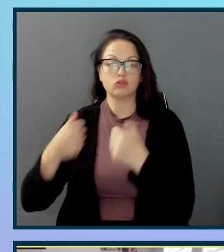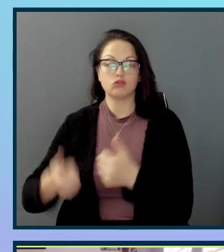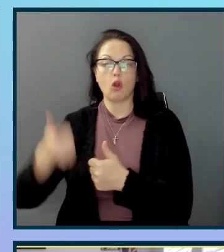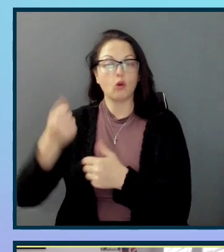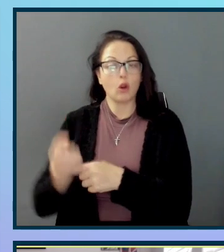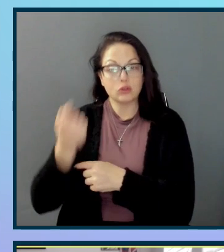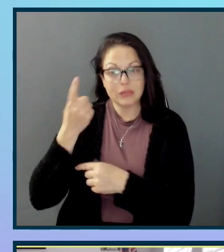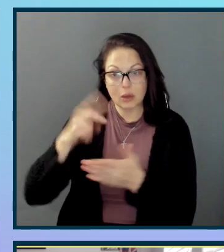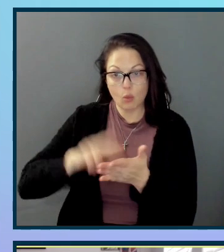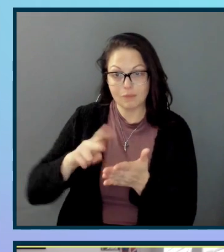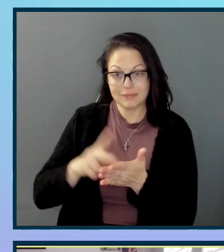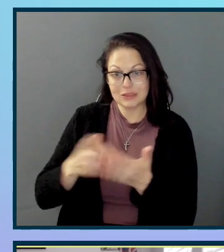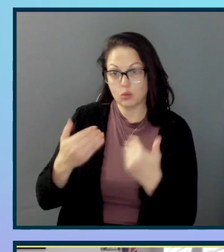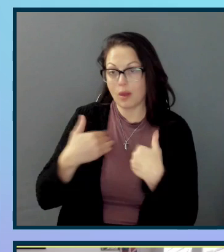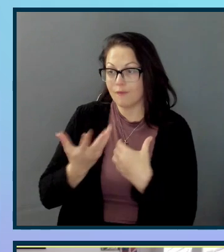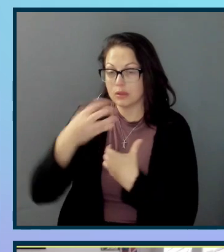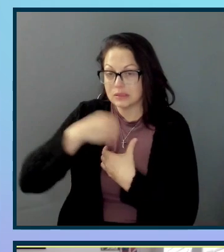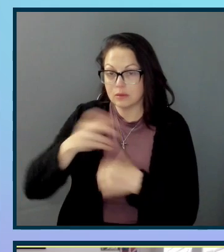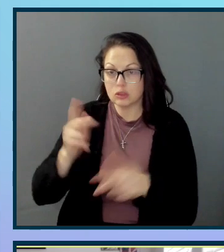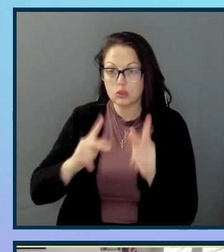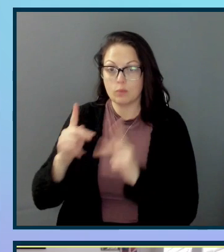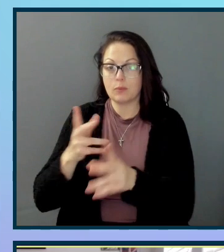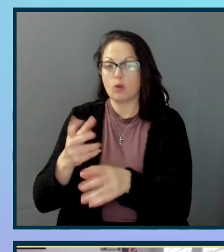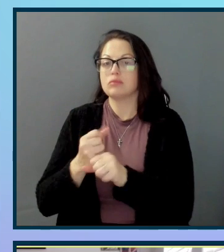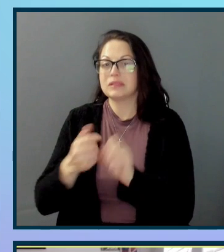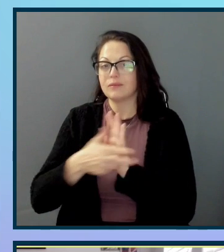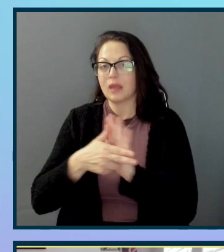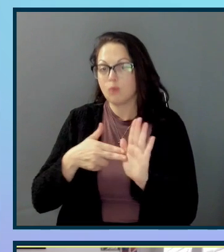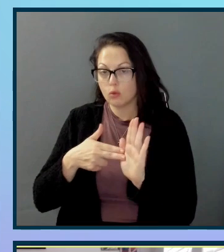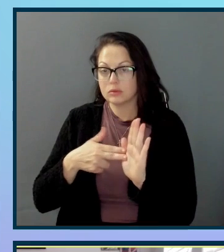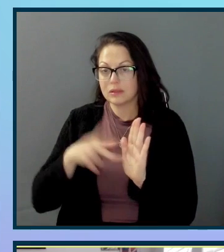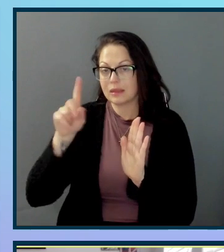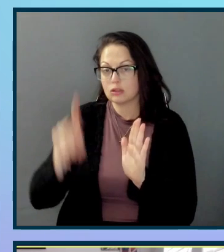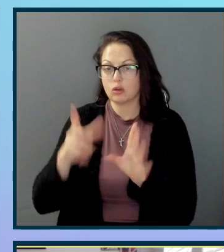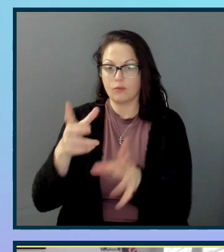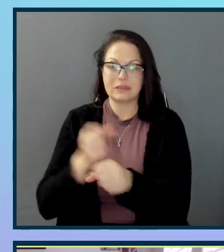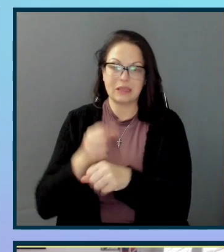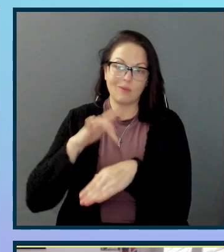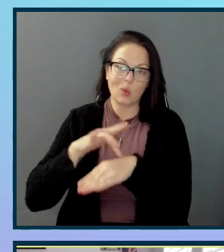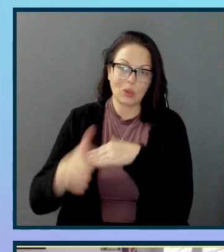And so people are receiving diagnoses that they should have received earlier in their life.